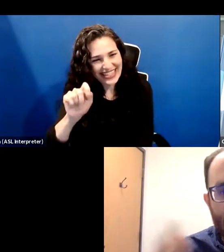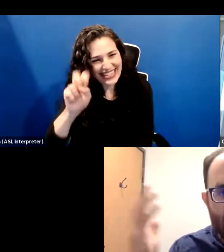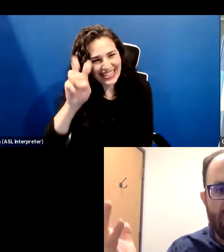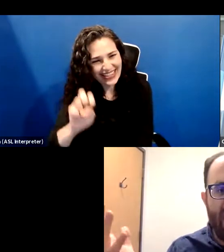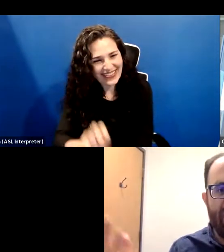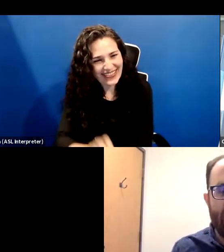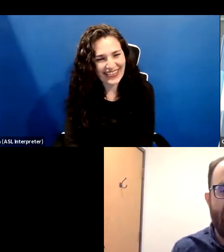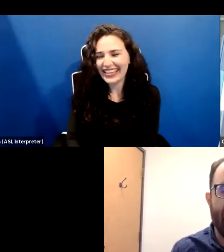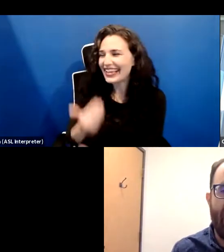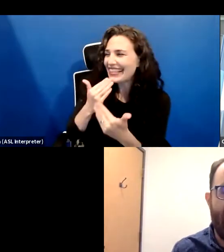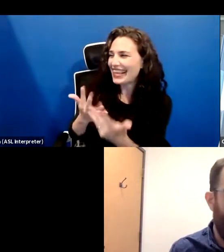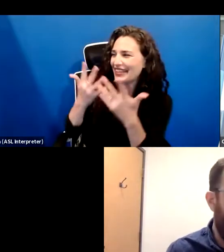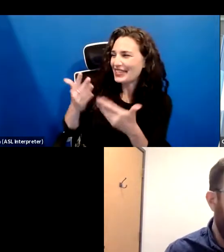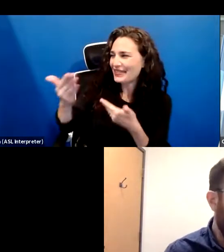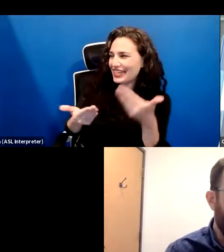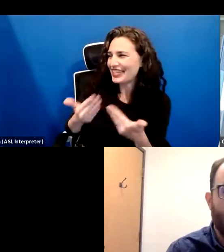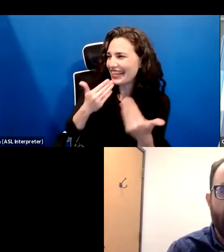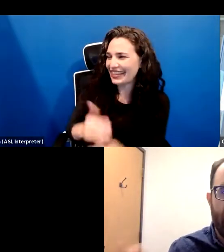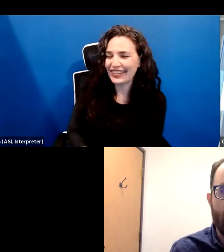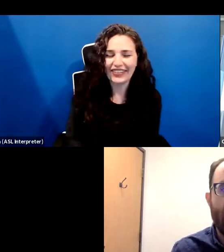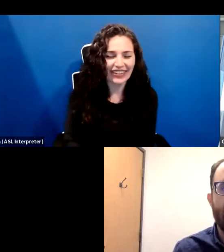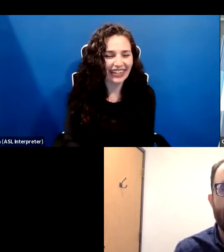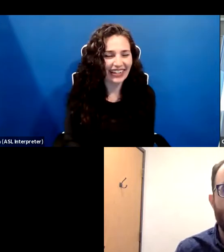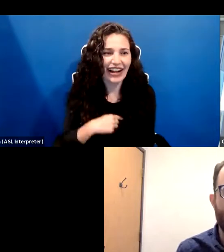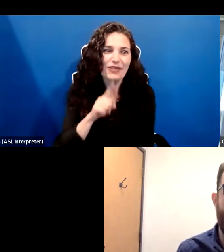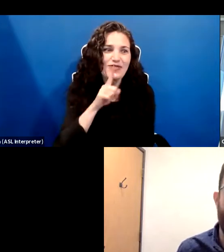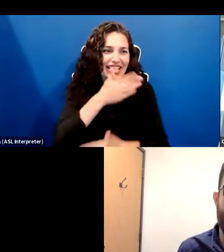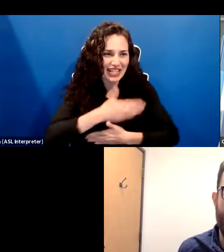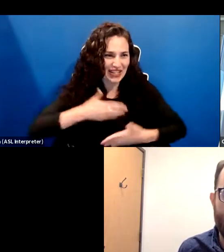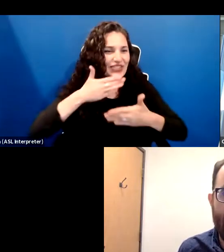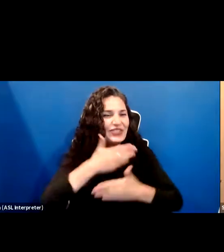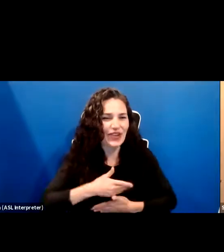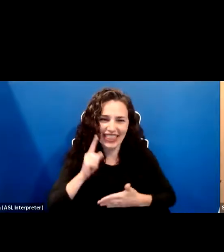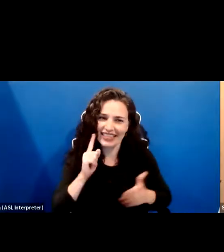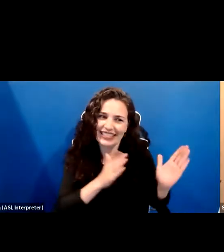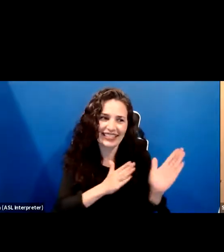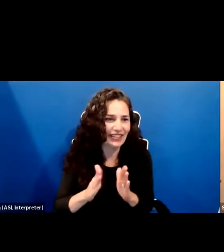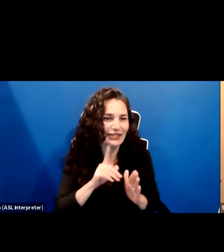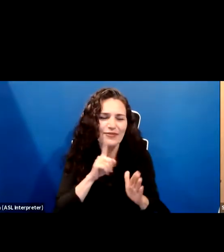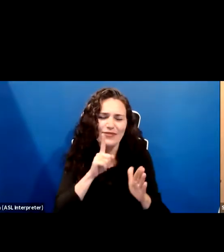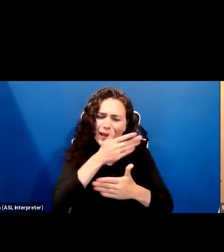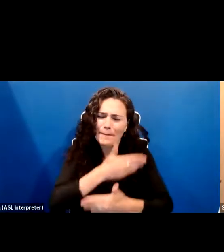Thank you so much for having me. I really enjoy this series, and it is an absolute pleasure to be able to talk to